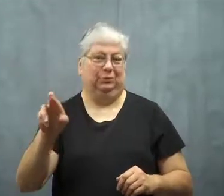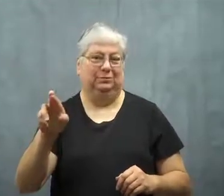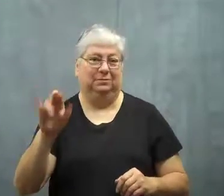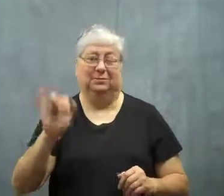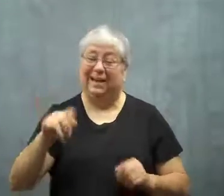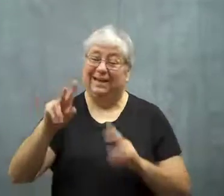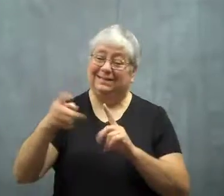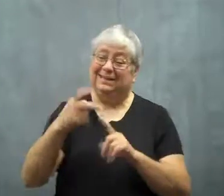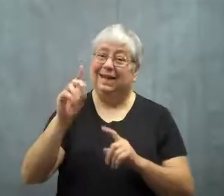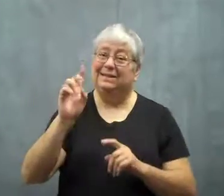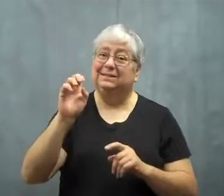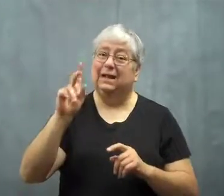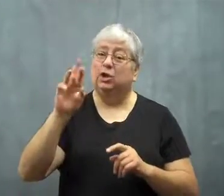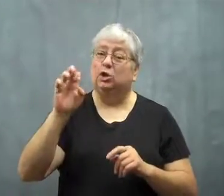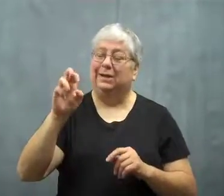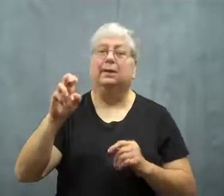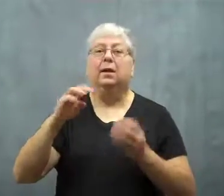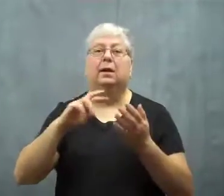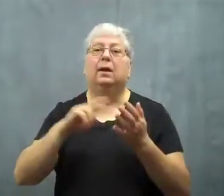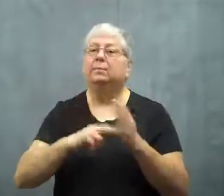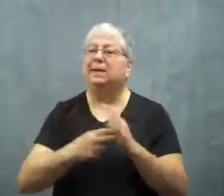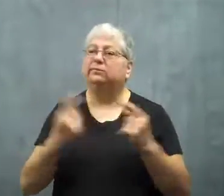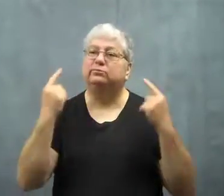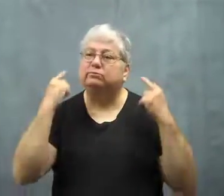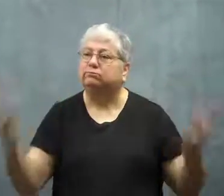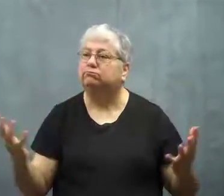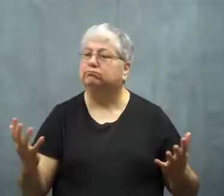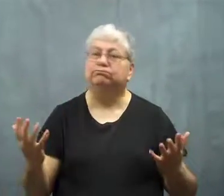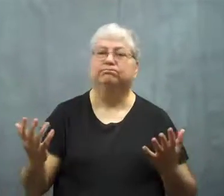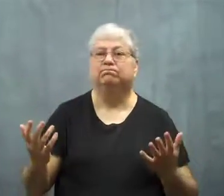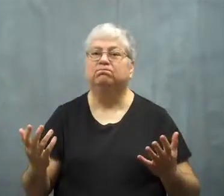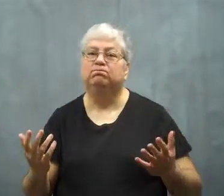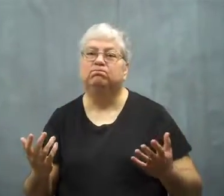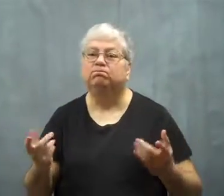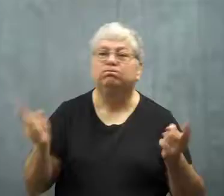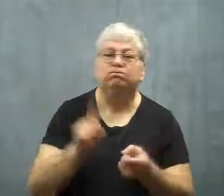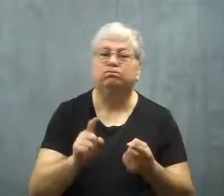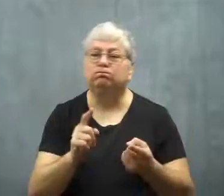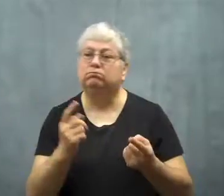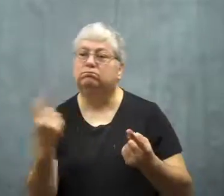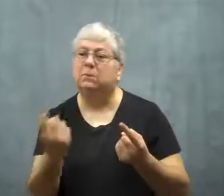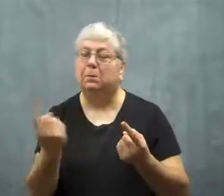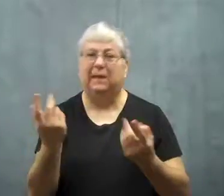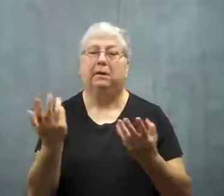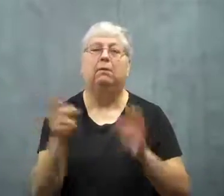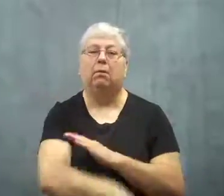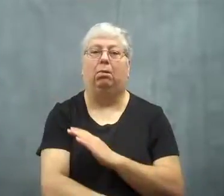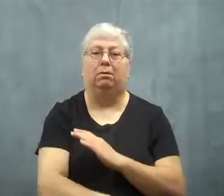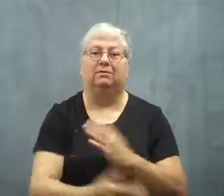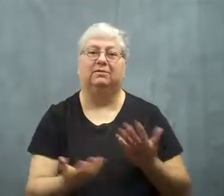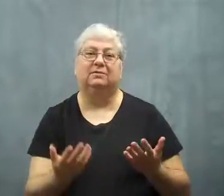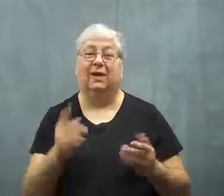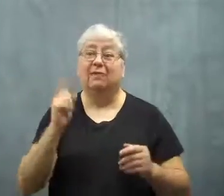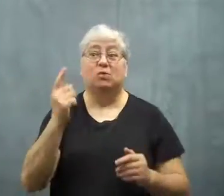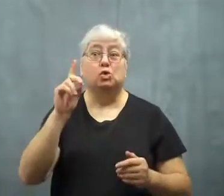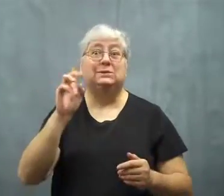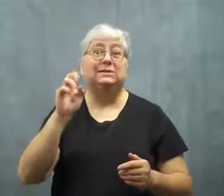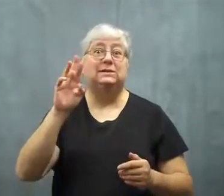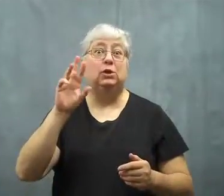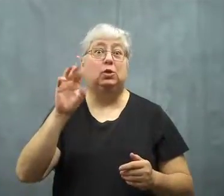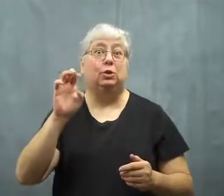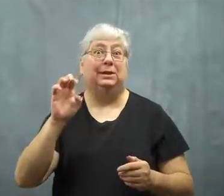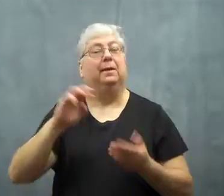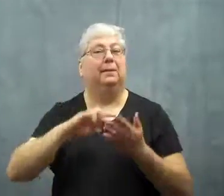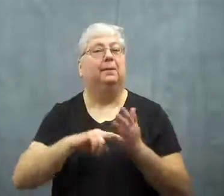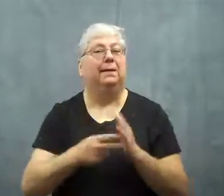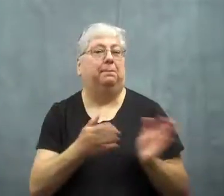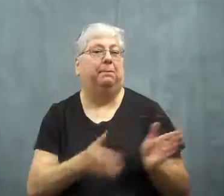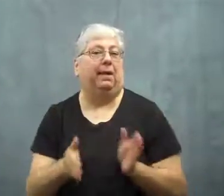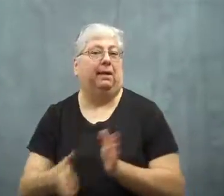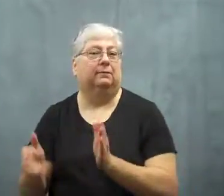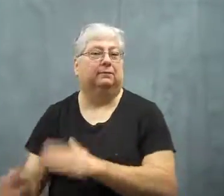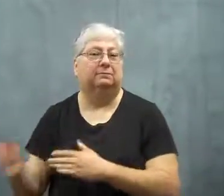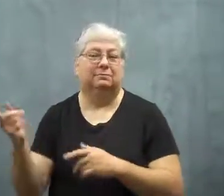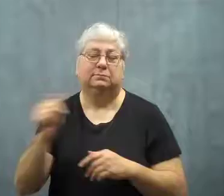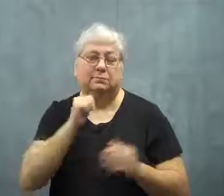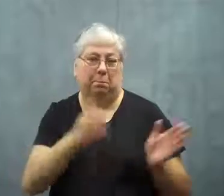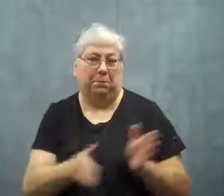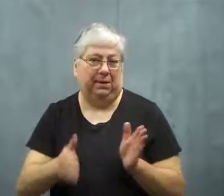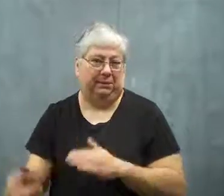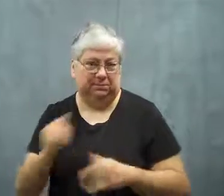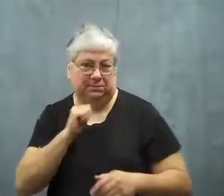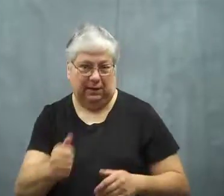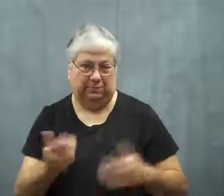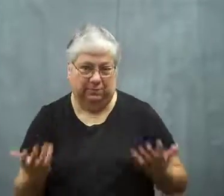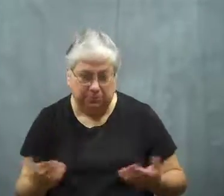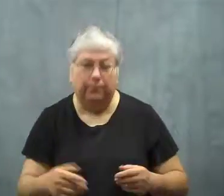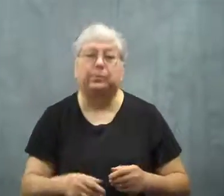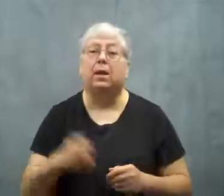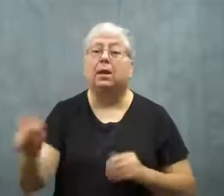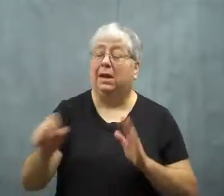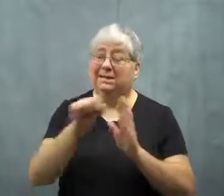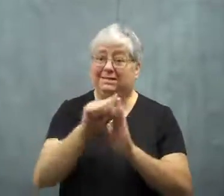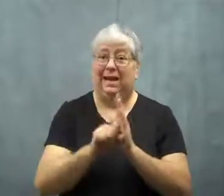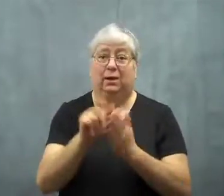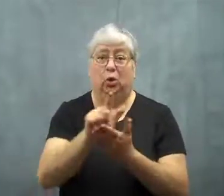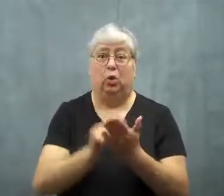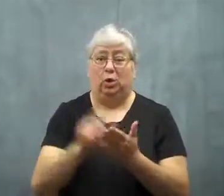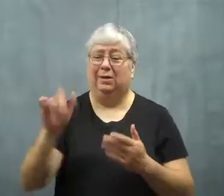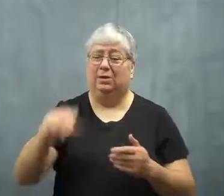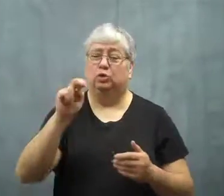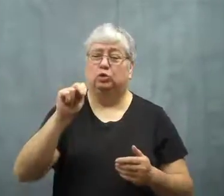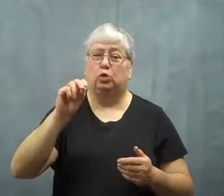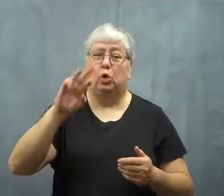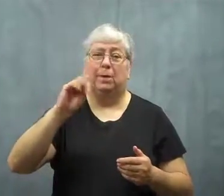2nd degree murder means a reckless act that resulted in death.